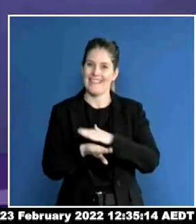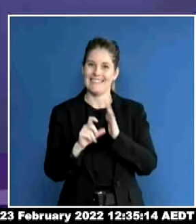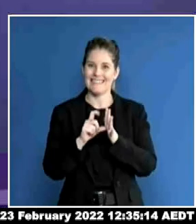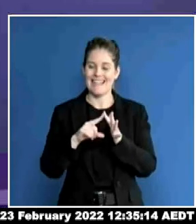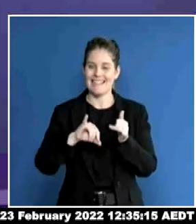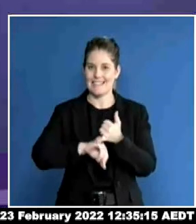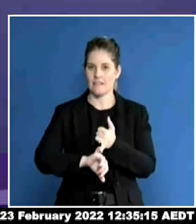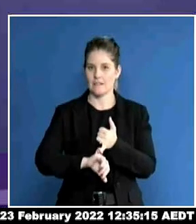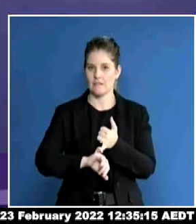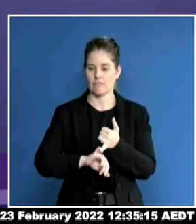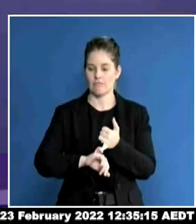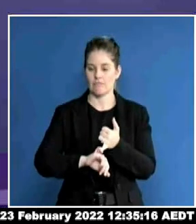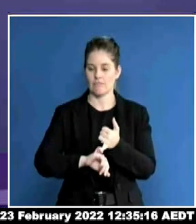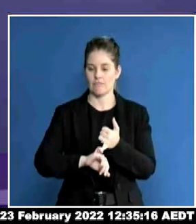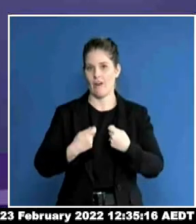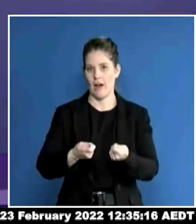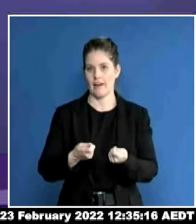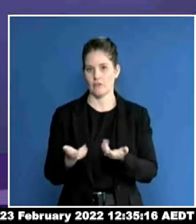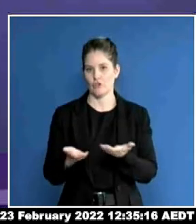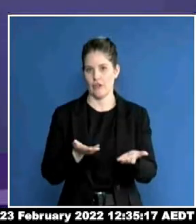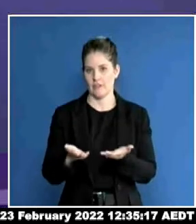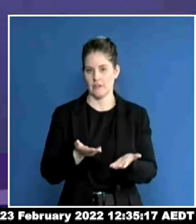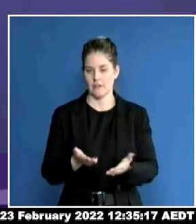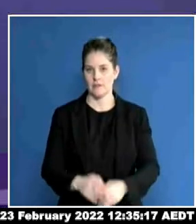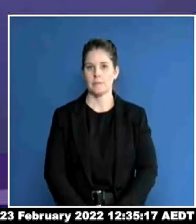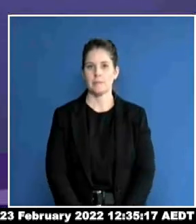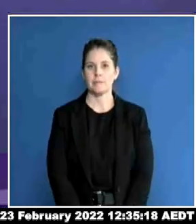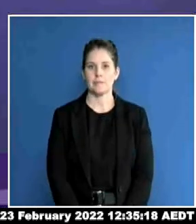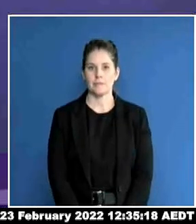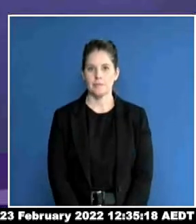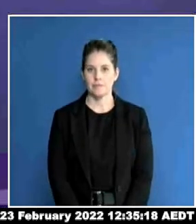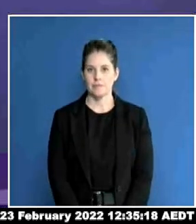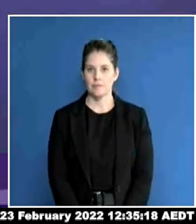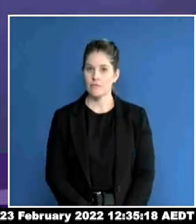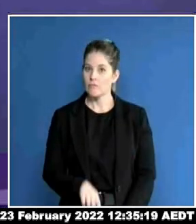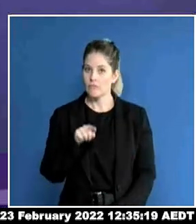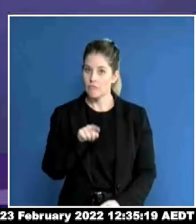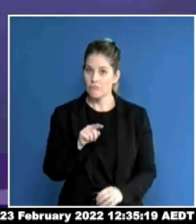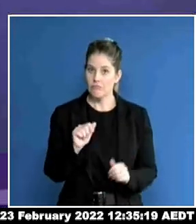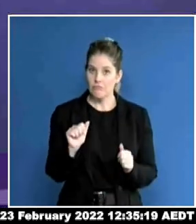with disability seeking employment. And happy for either of you, Mija or Simon, to answer that question.